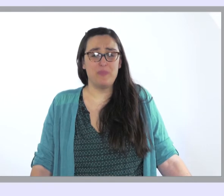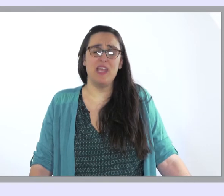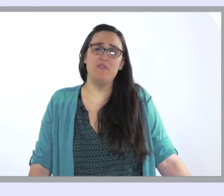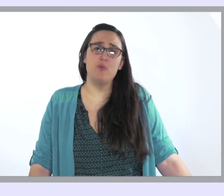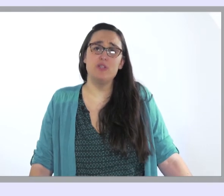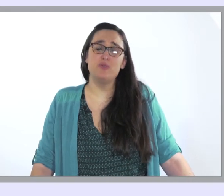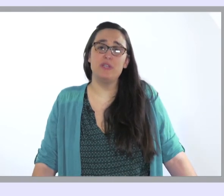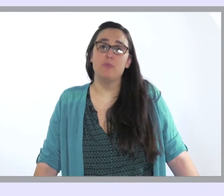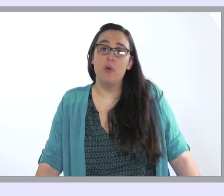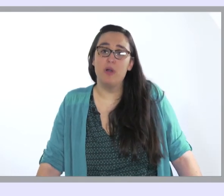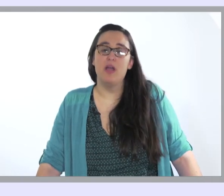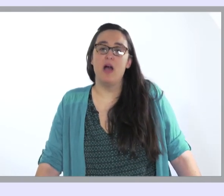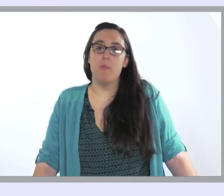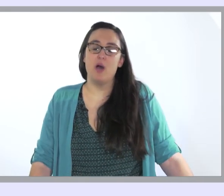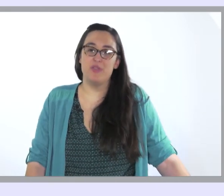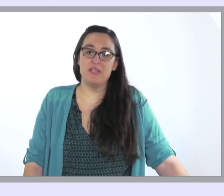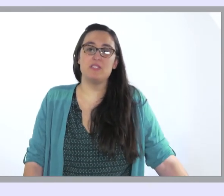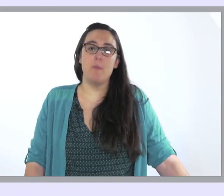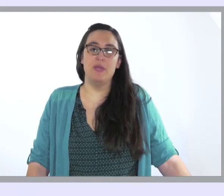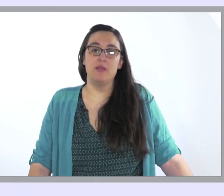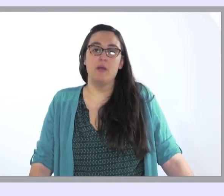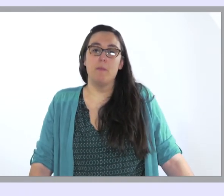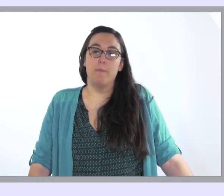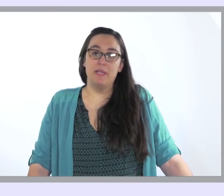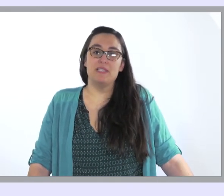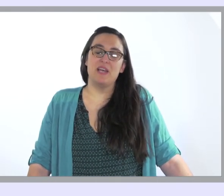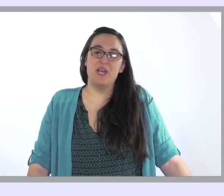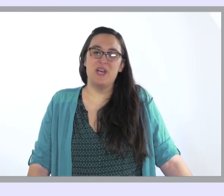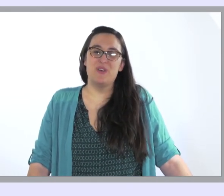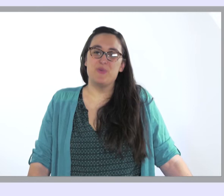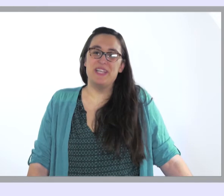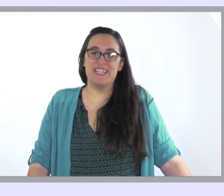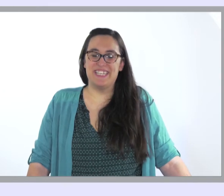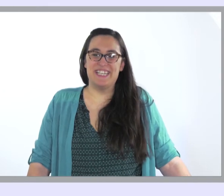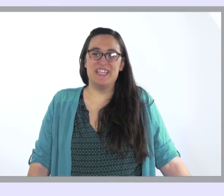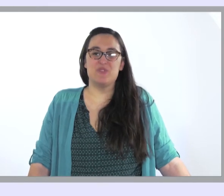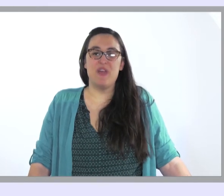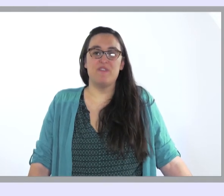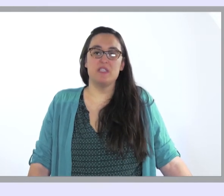If you want to read more about this topic, please read this reference